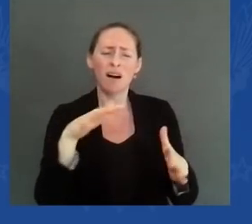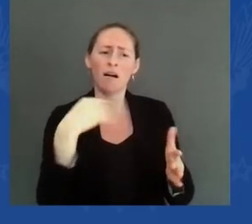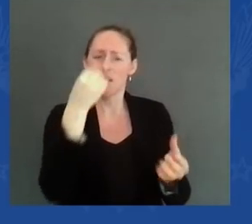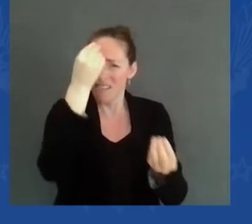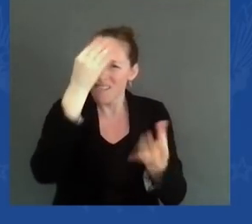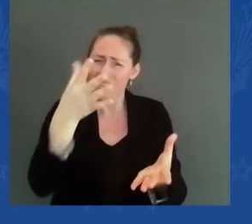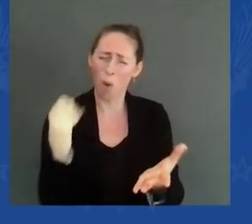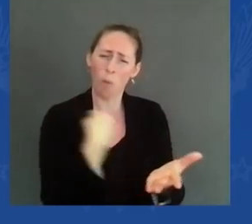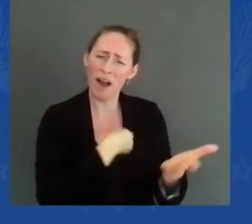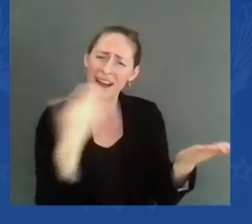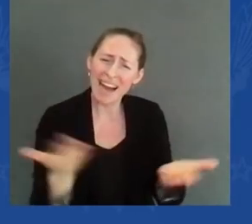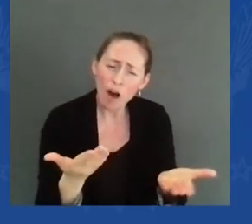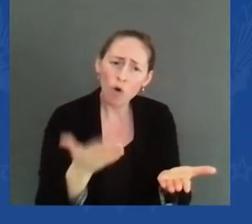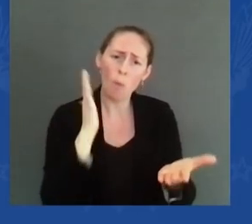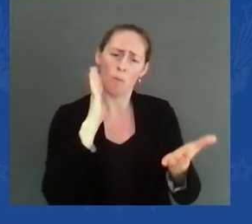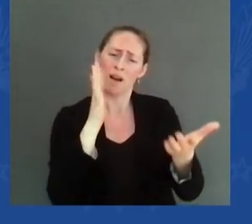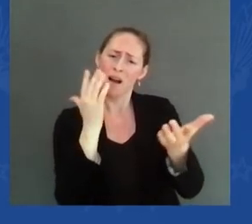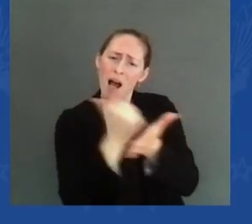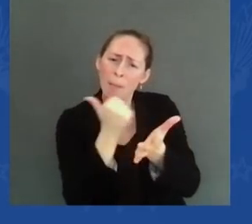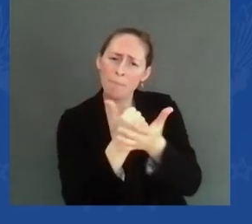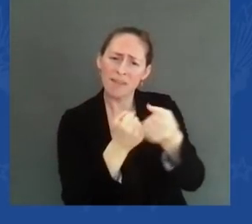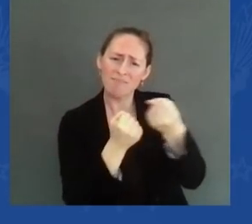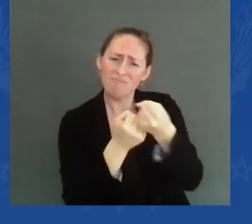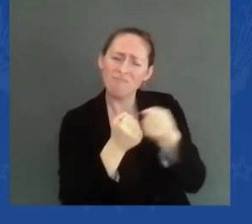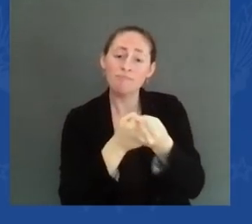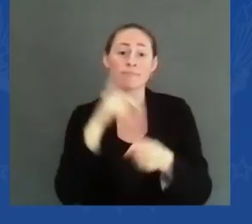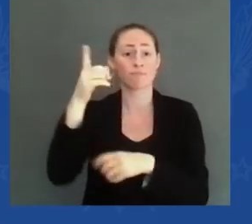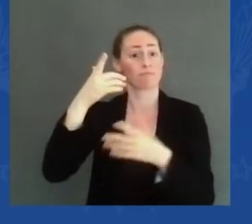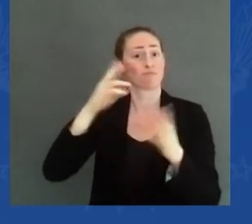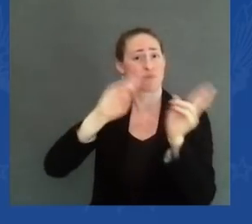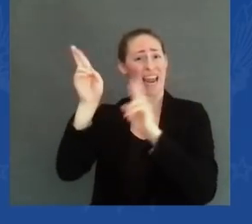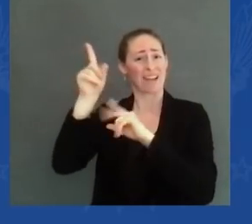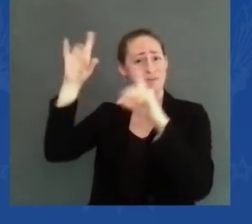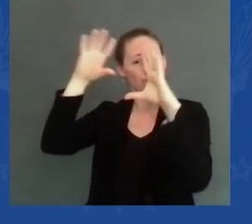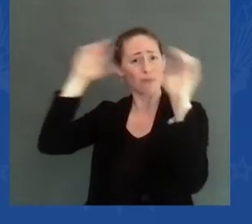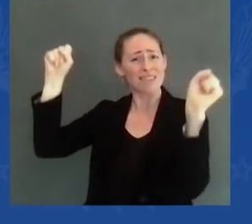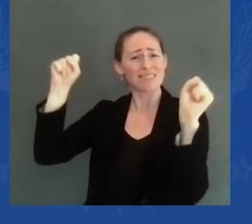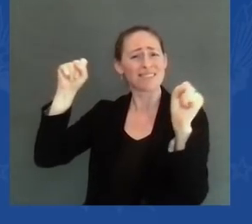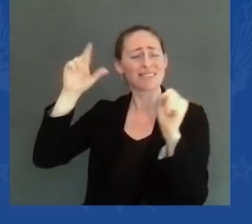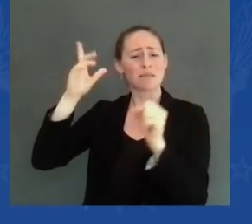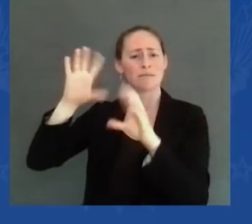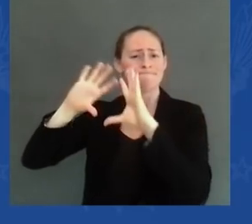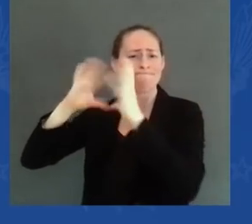to our senators, our Congress members, our assembly members, our mayors, everyone,